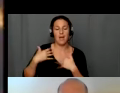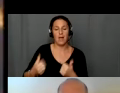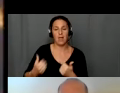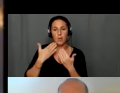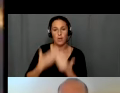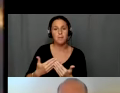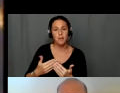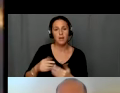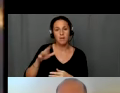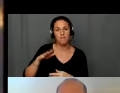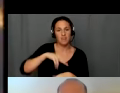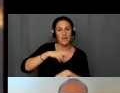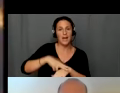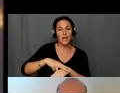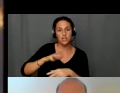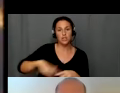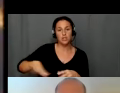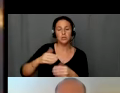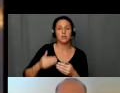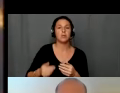nation's most disadvantaged workforce.